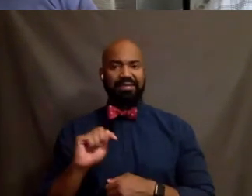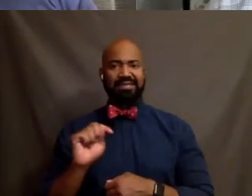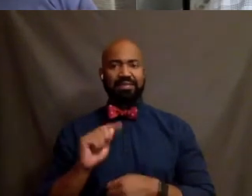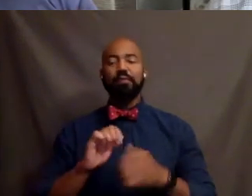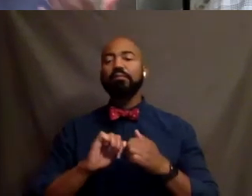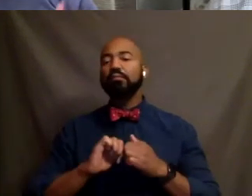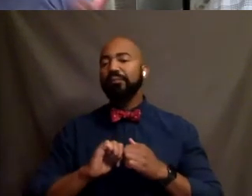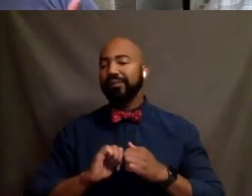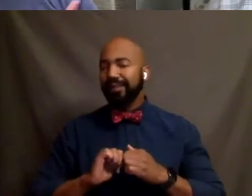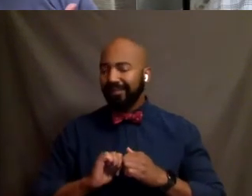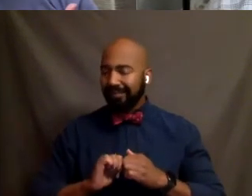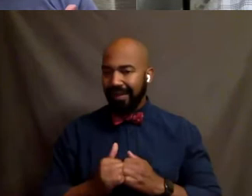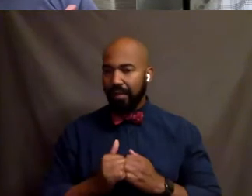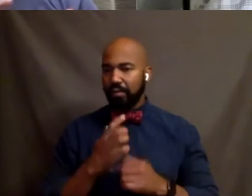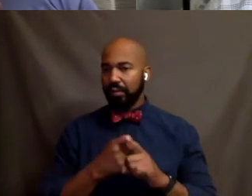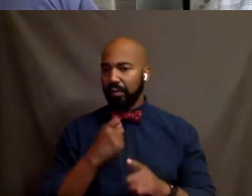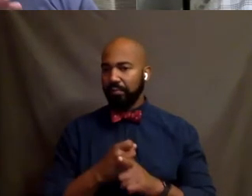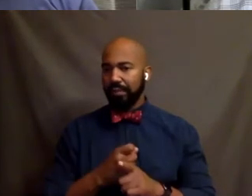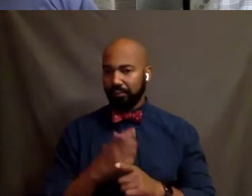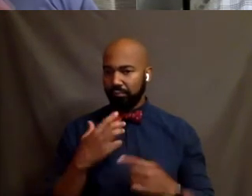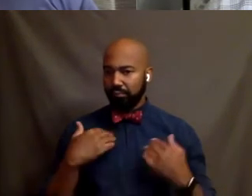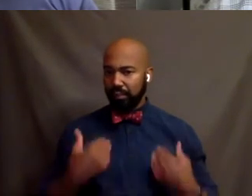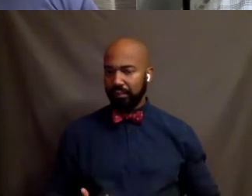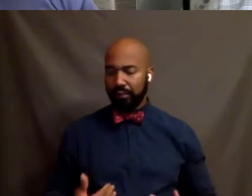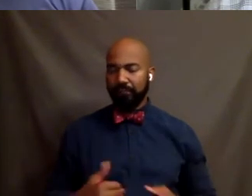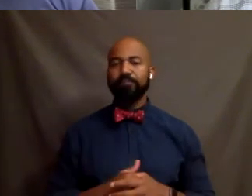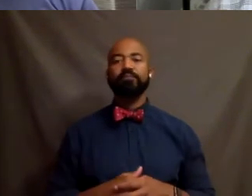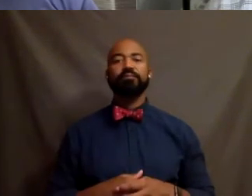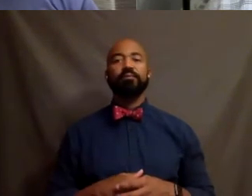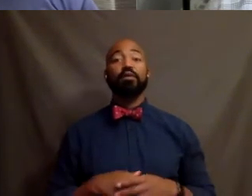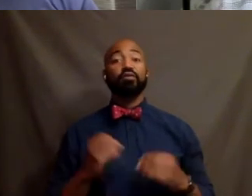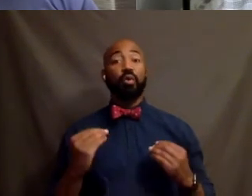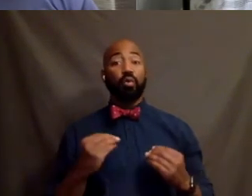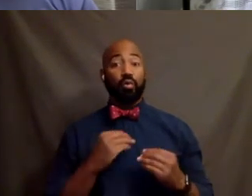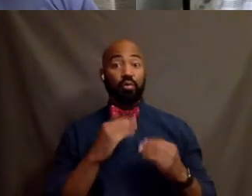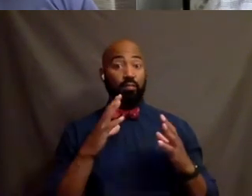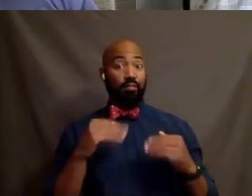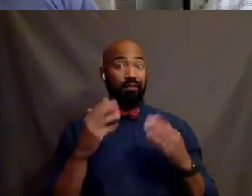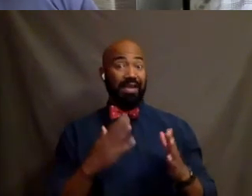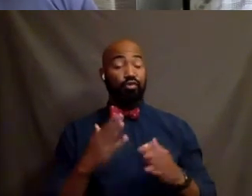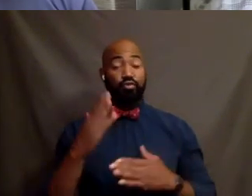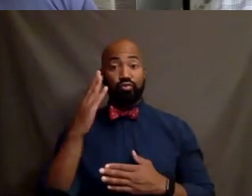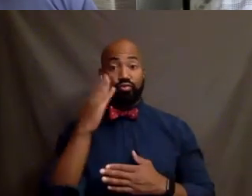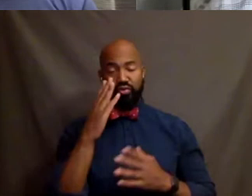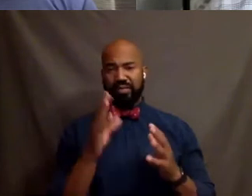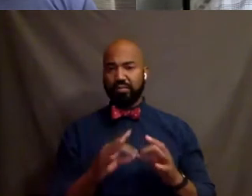And I wanna just highlight that that was a conversation because the provider knew that that was a really important piece of their care plan.